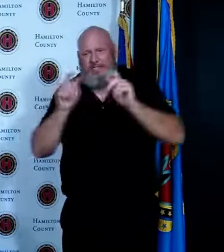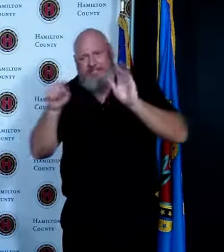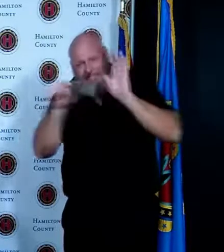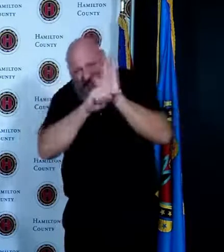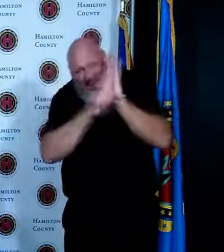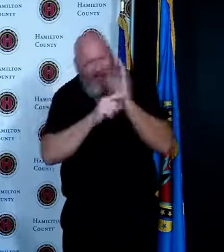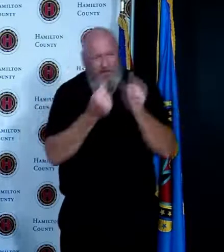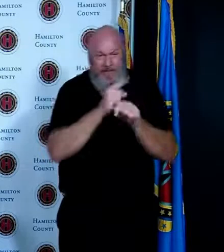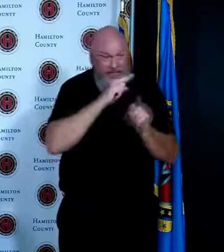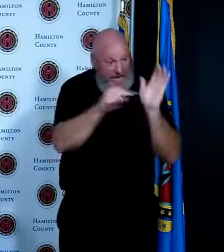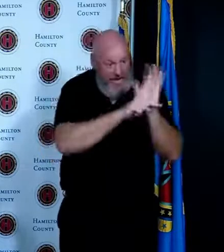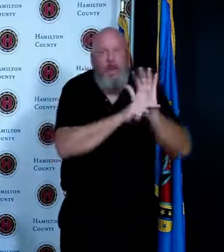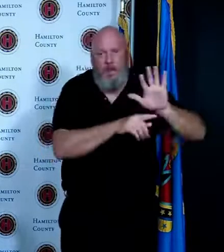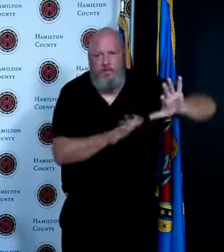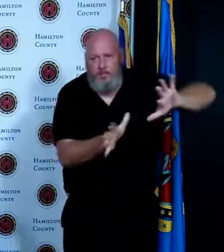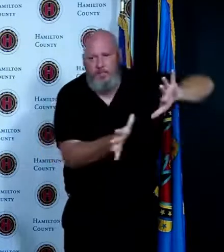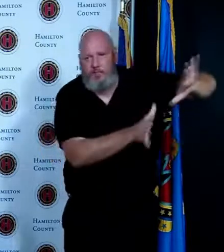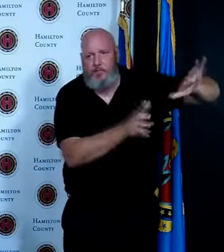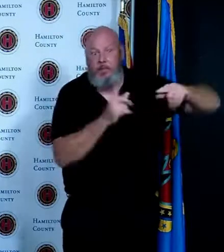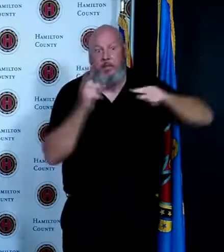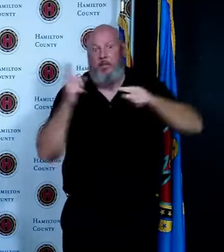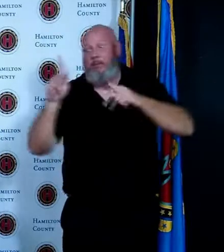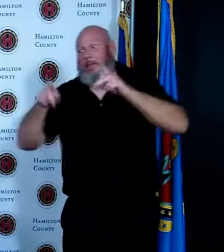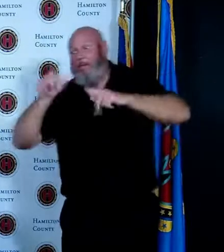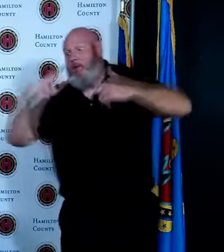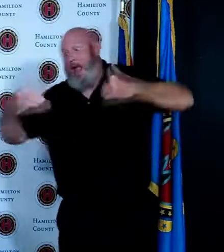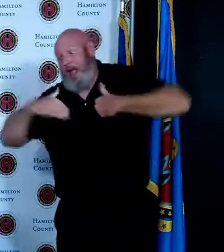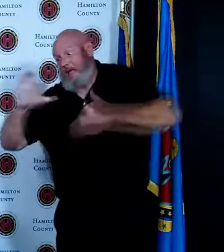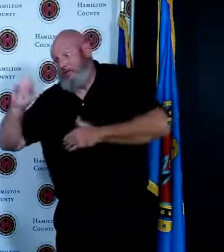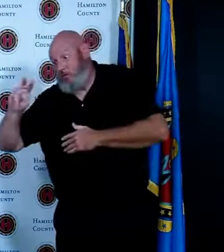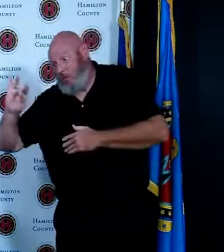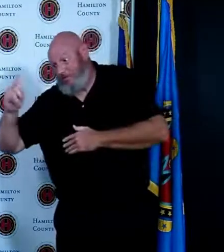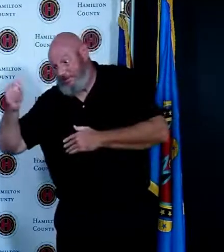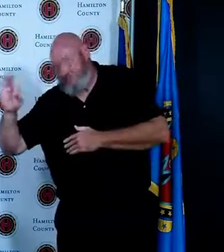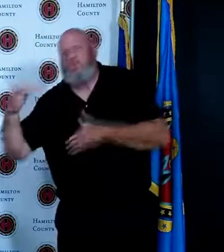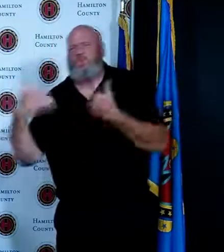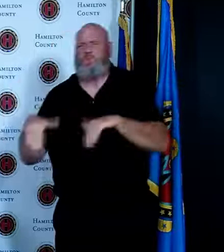soon as the lab sends those results to us we are we are sharing those out via a